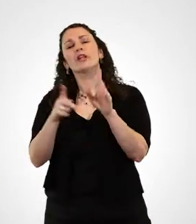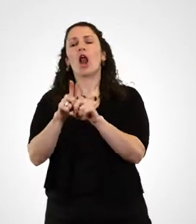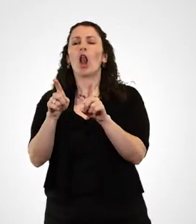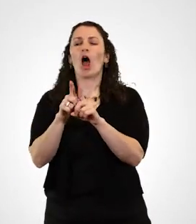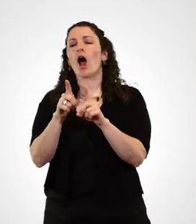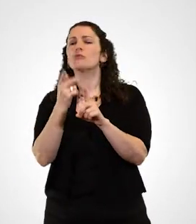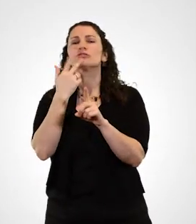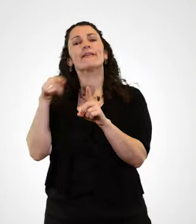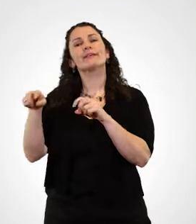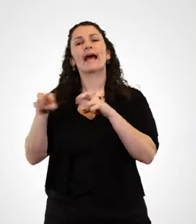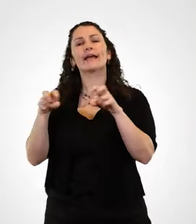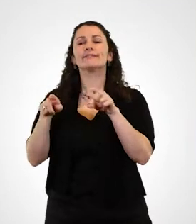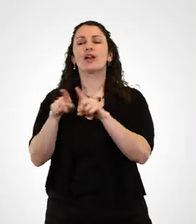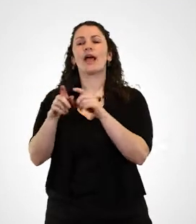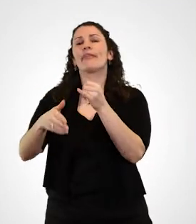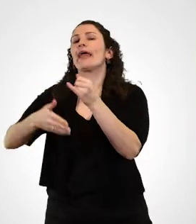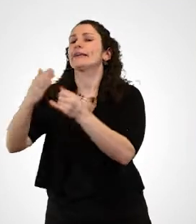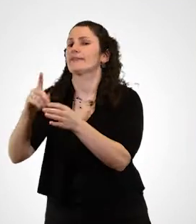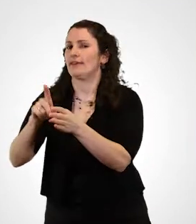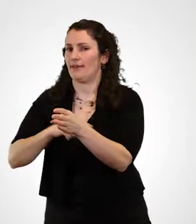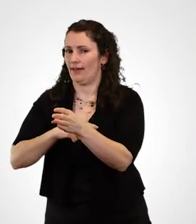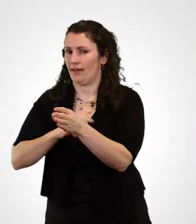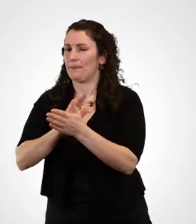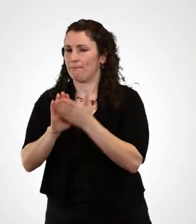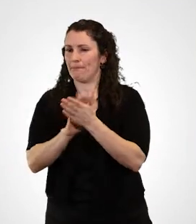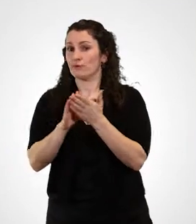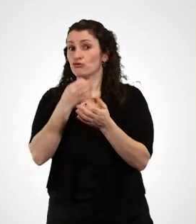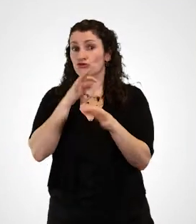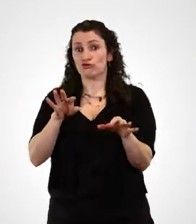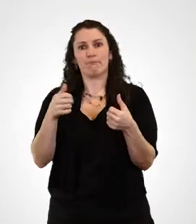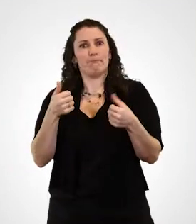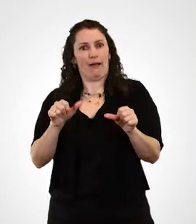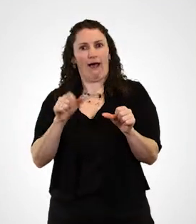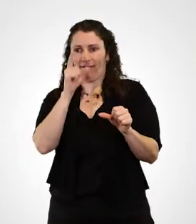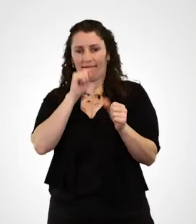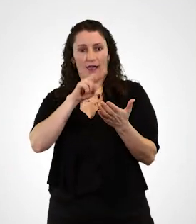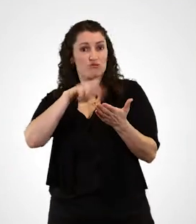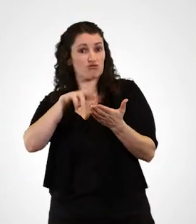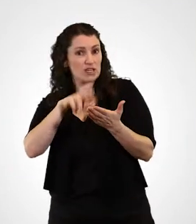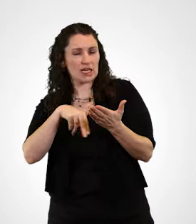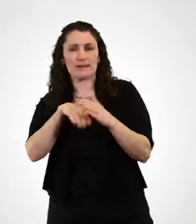when children are able to read connected text in reading booklets, in reading practise games,